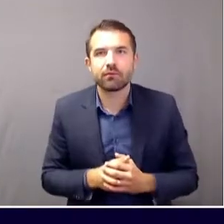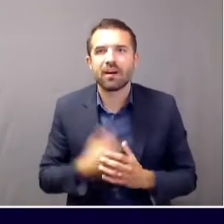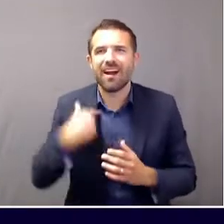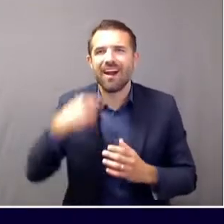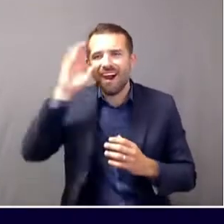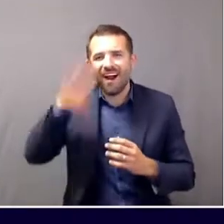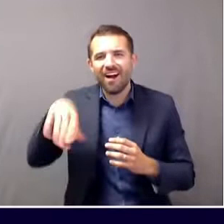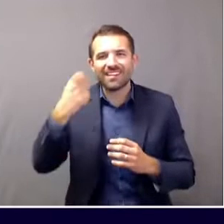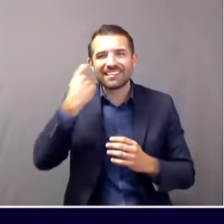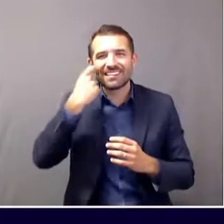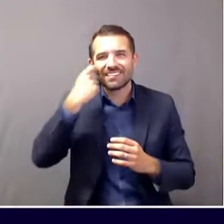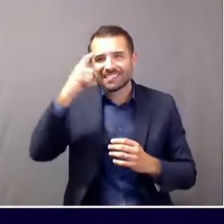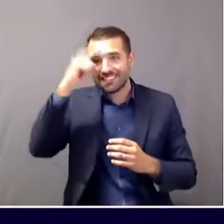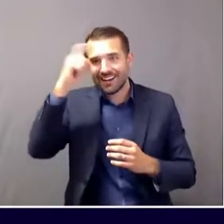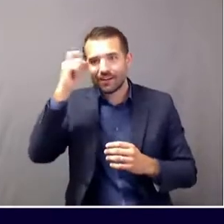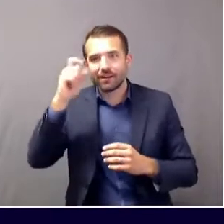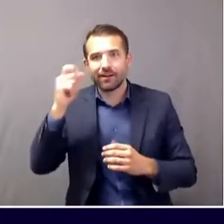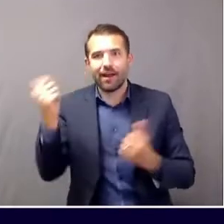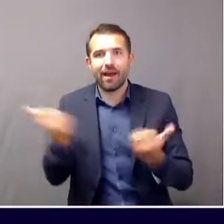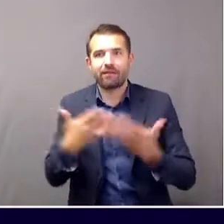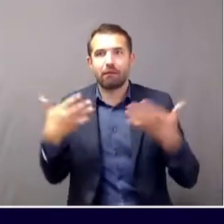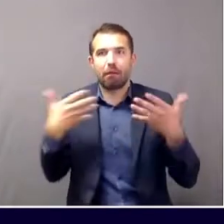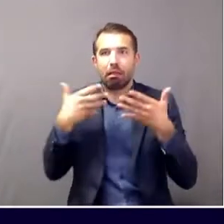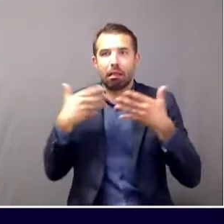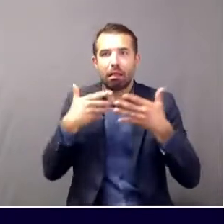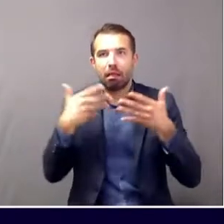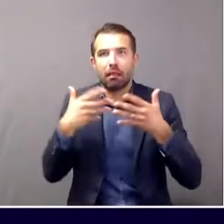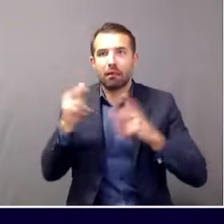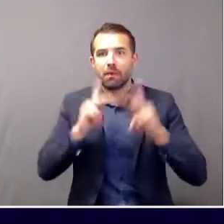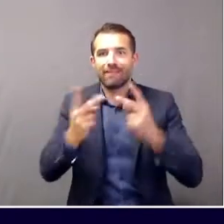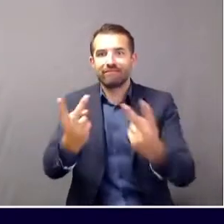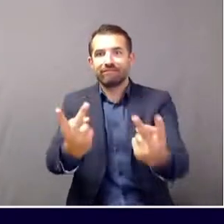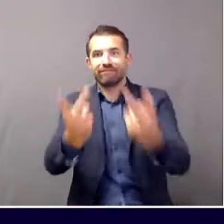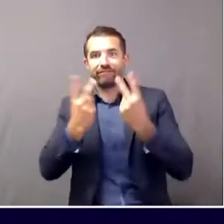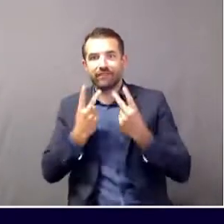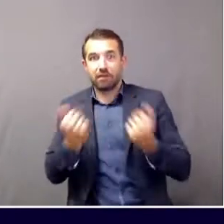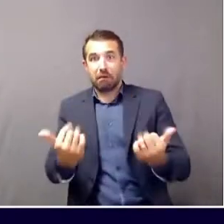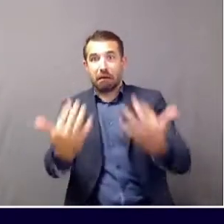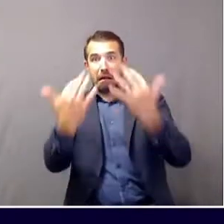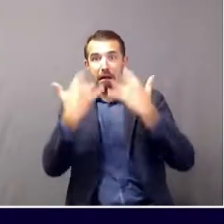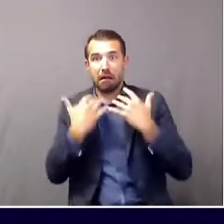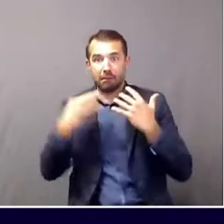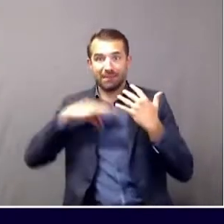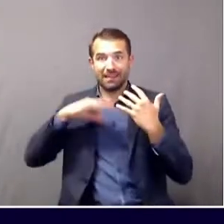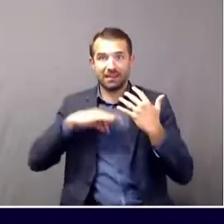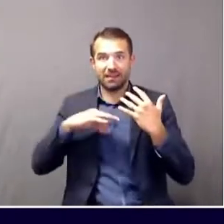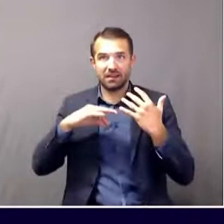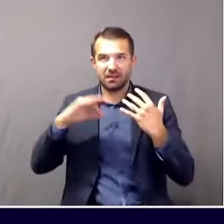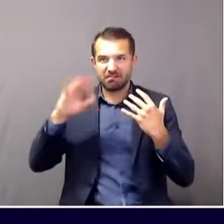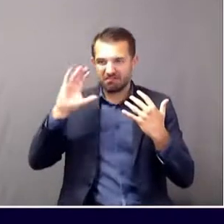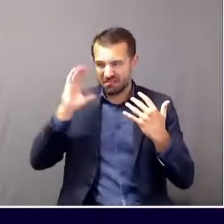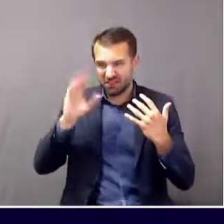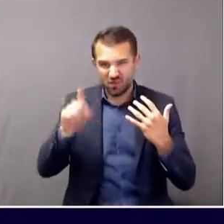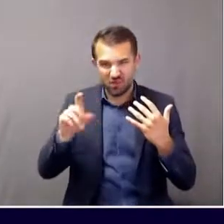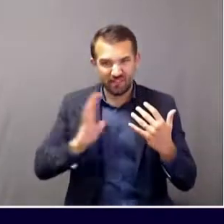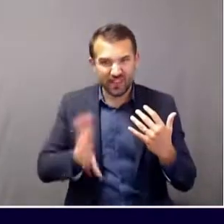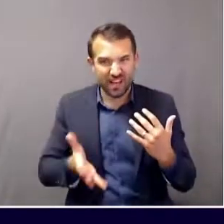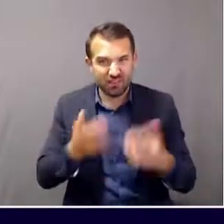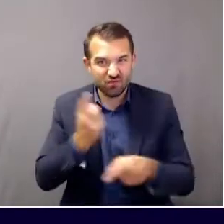problem so can you describe how like the